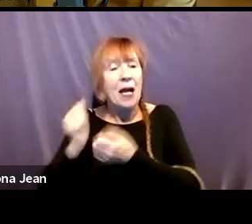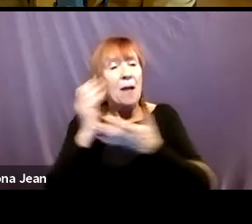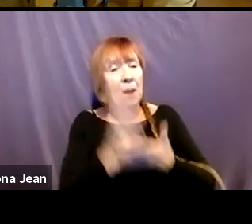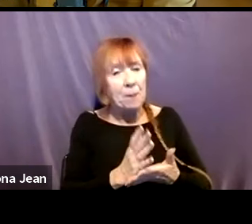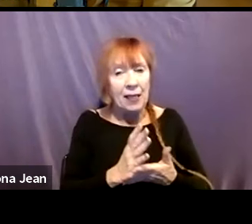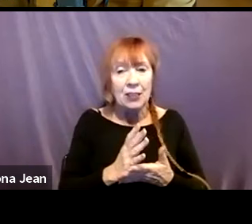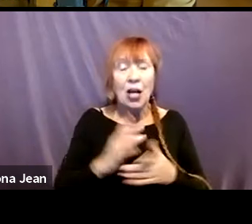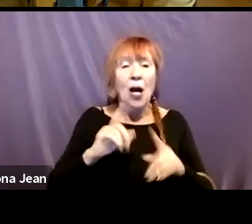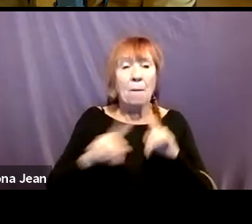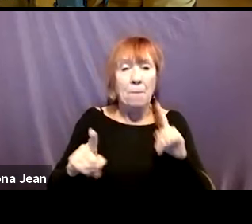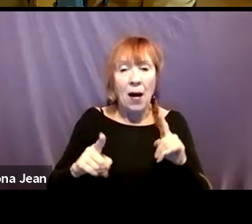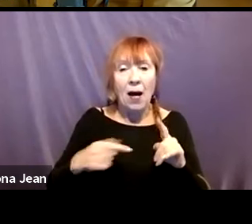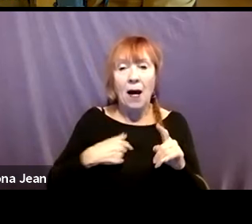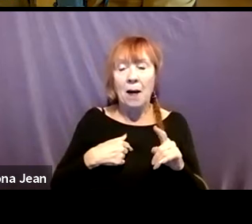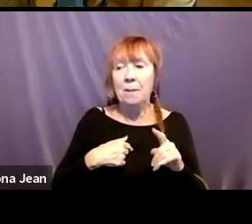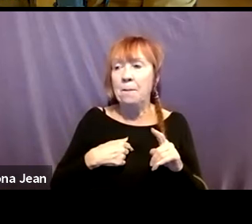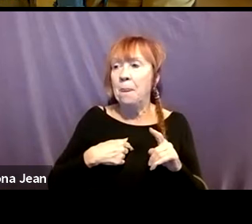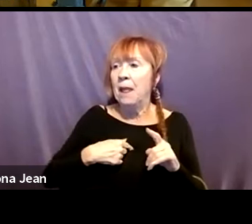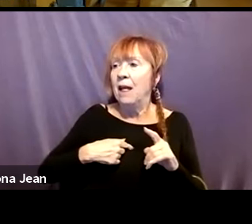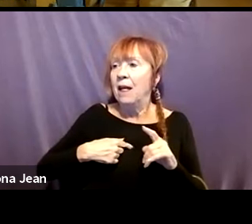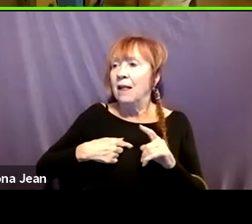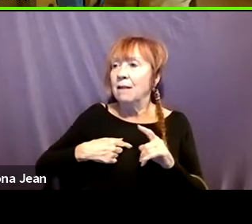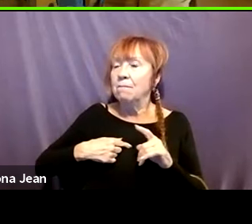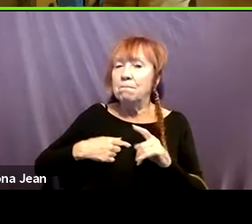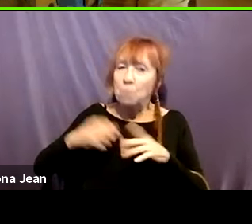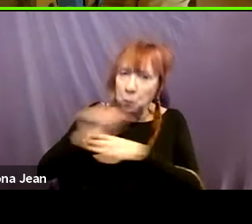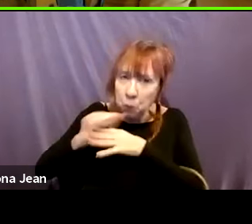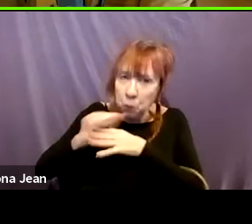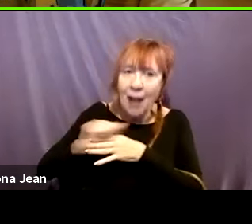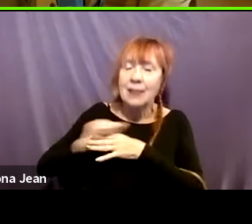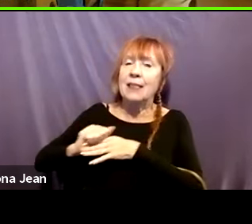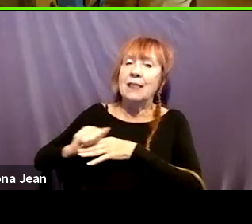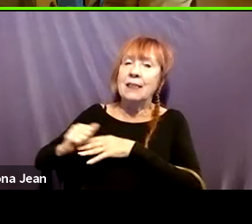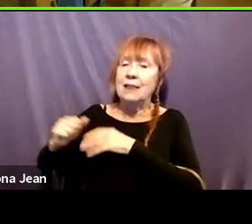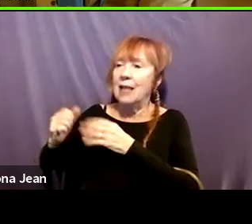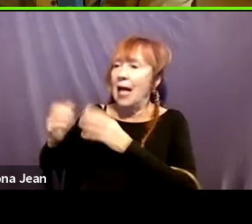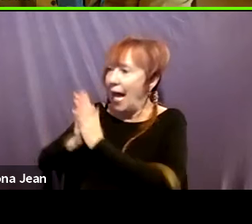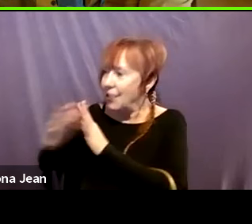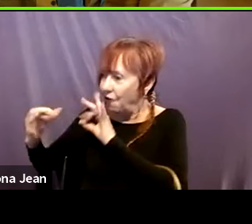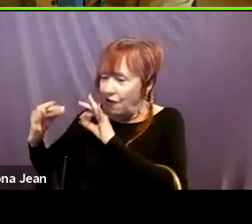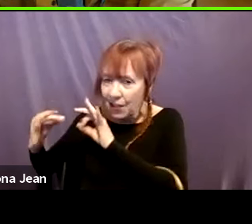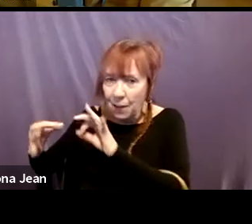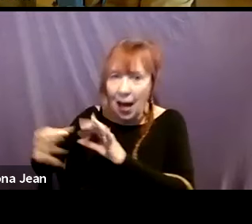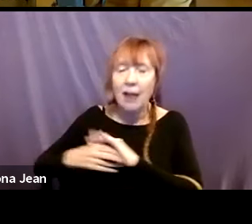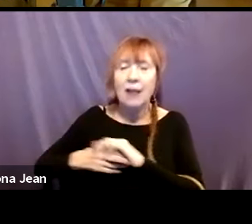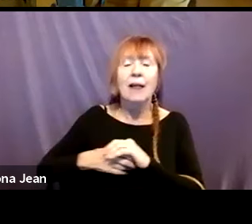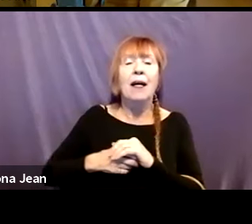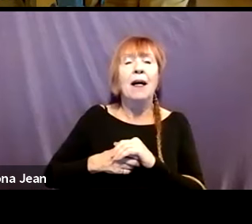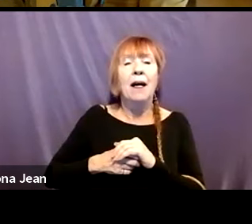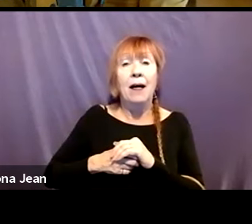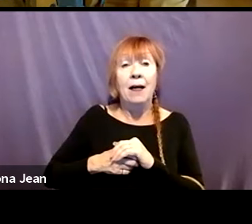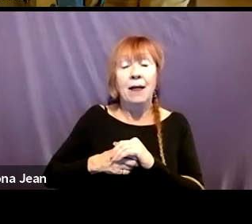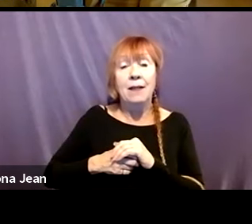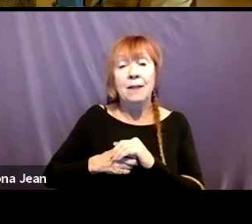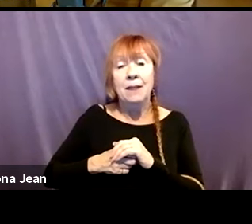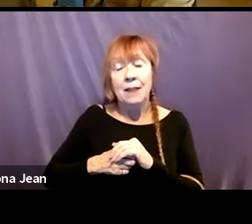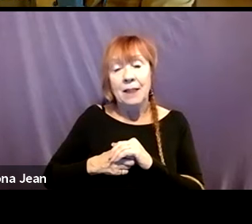"Oh, this feels different", you know? Yeah. I would say that for everyone, but I think sometimes that does bear fruit.